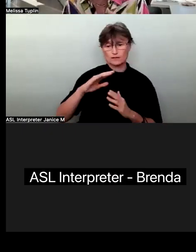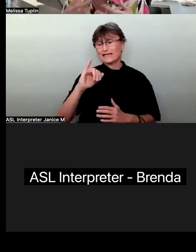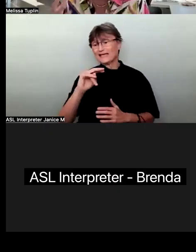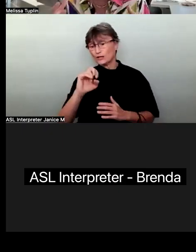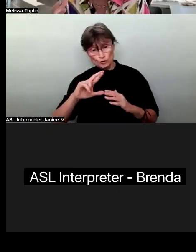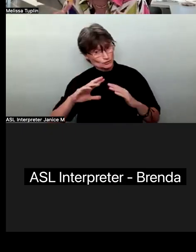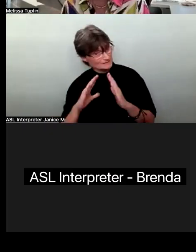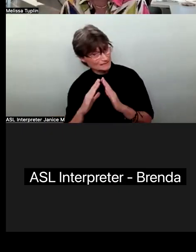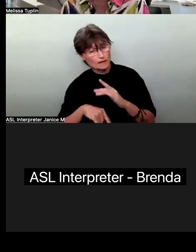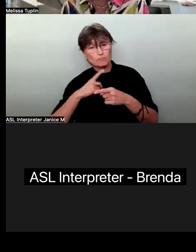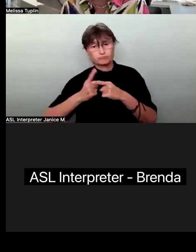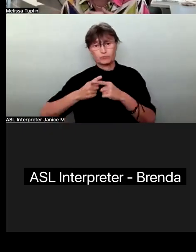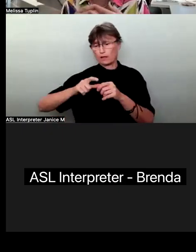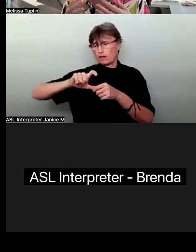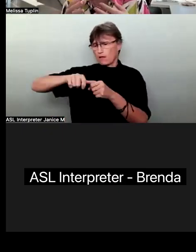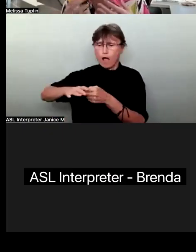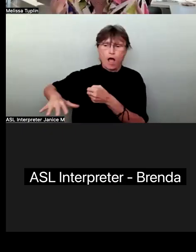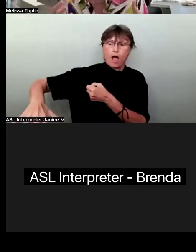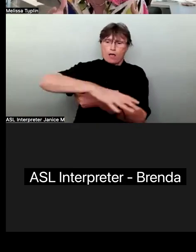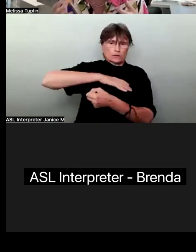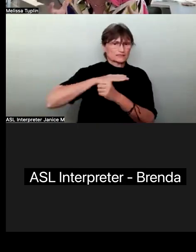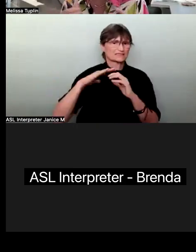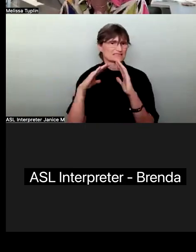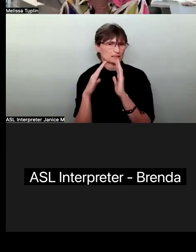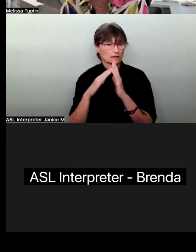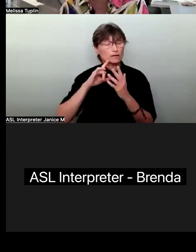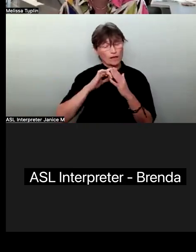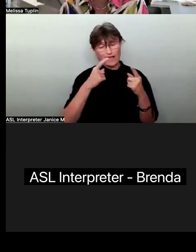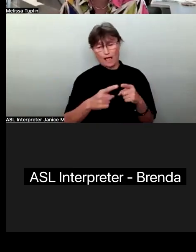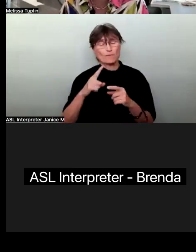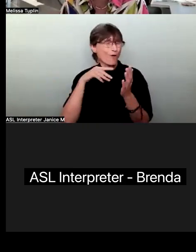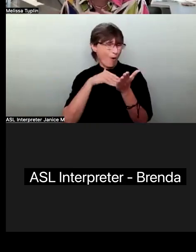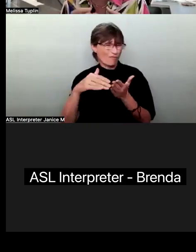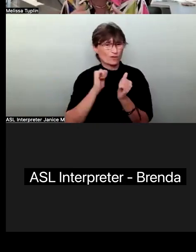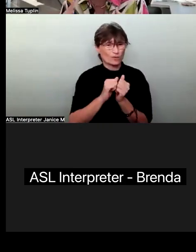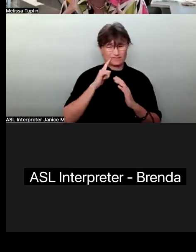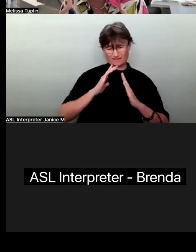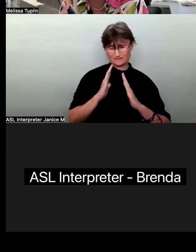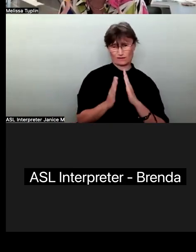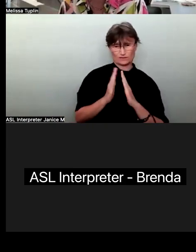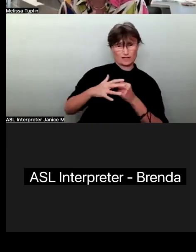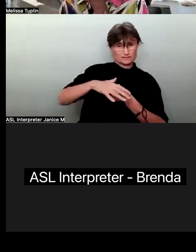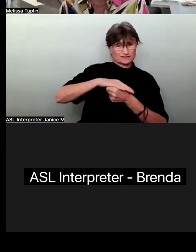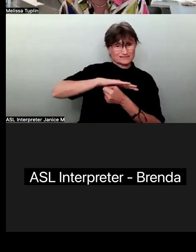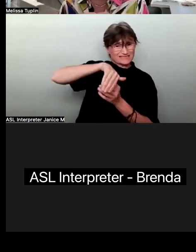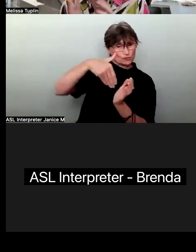the work of organizations that happens in the inner city and downtown core to be a success.